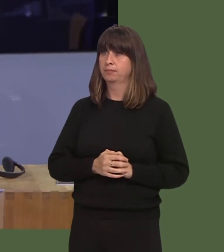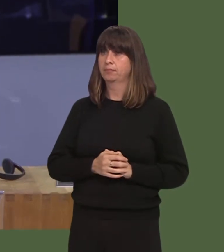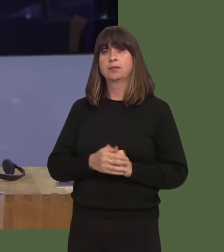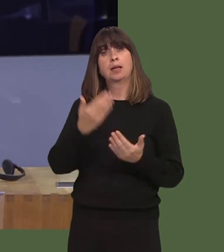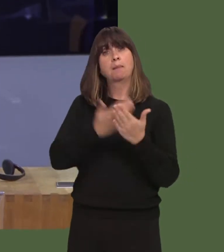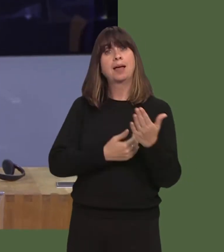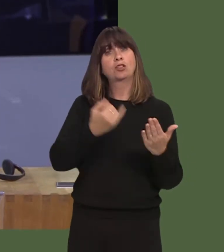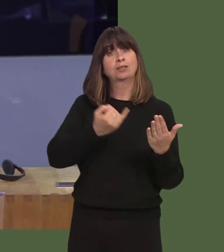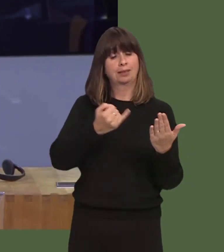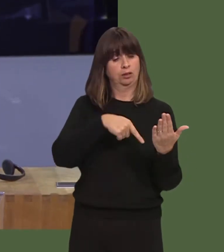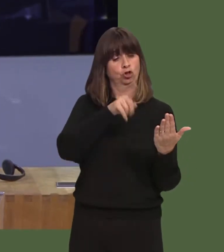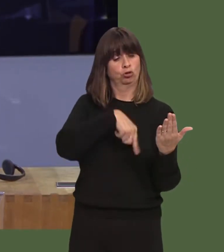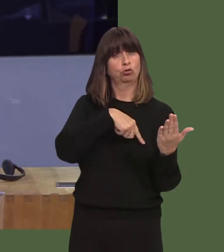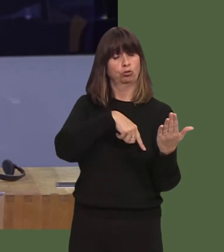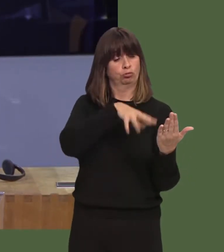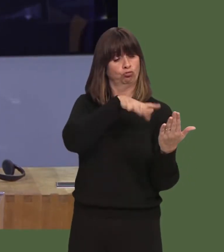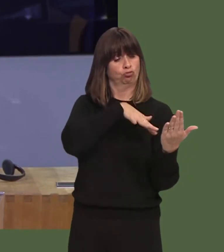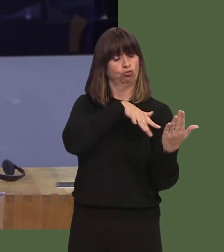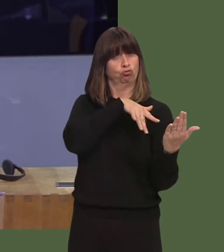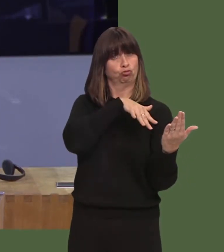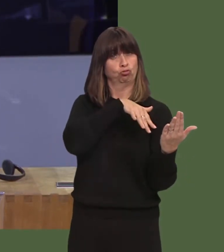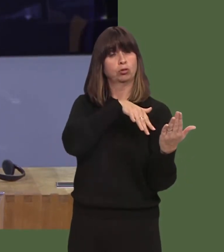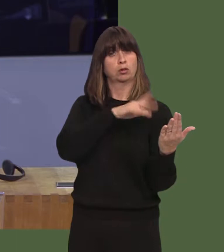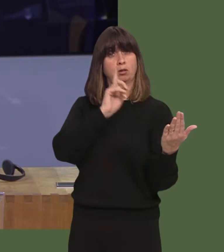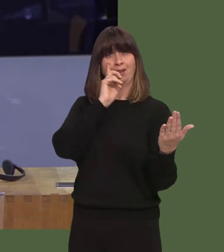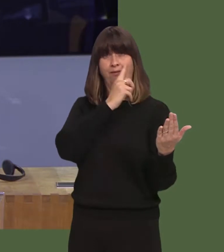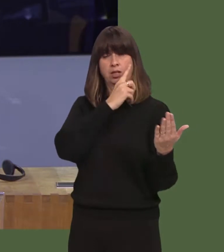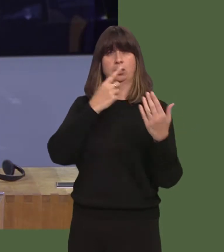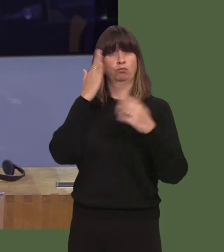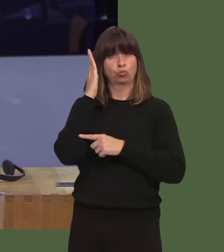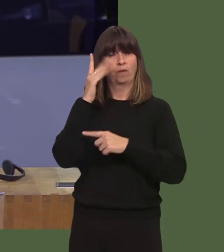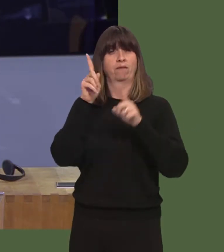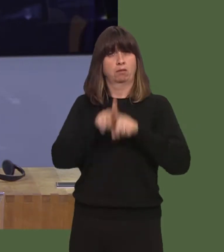On page 16 the report says that: 'Evidence consistently demonstrates that capacity